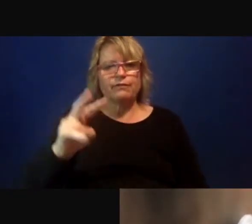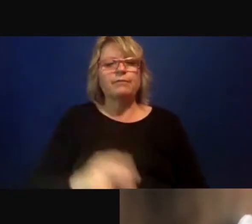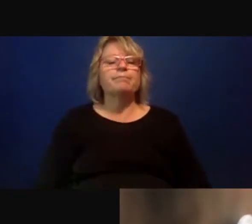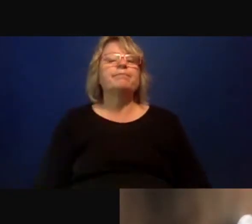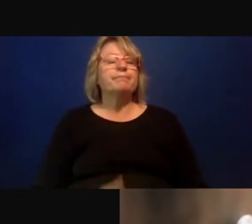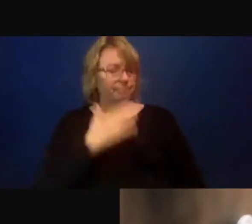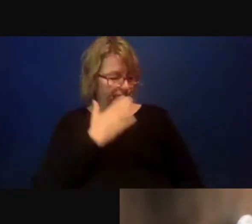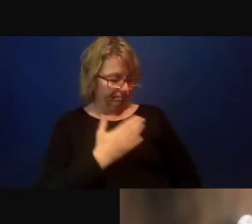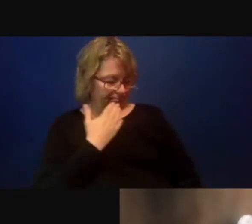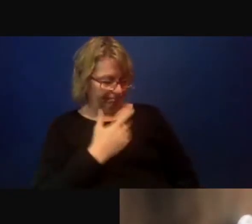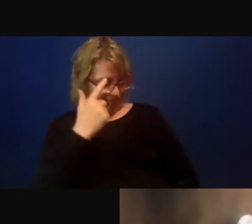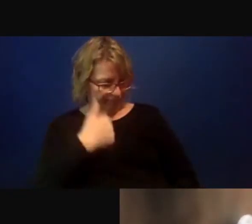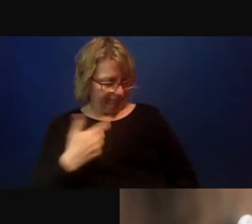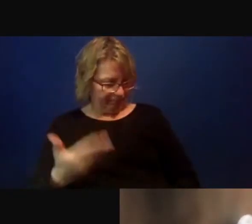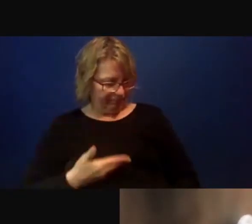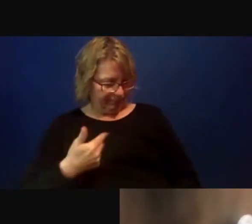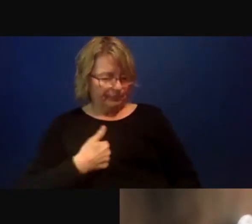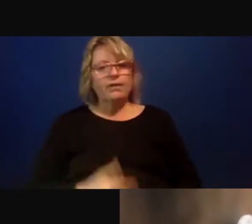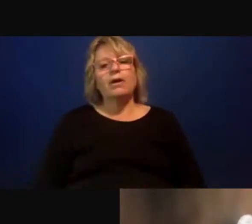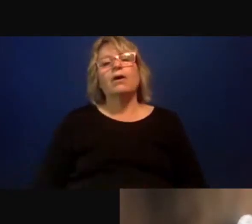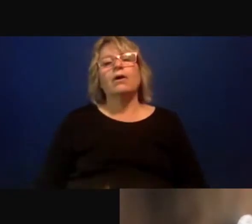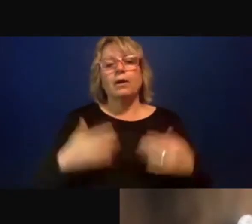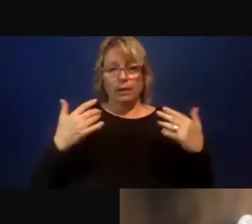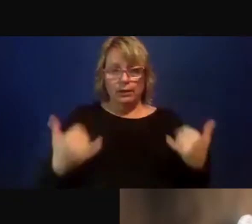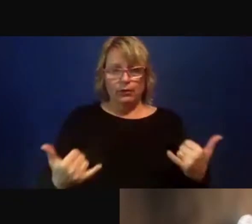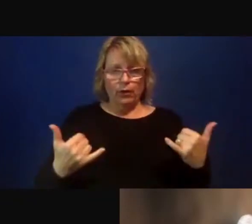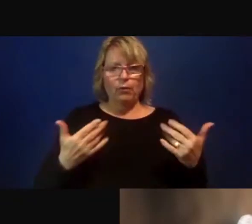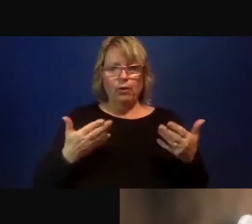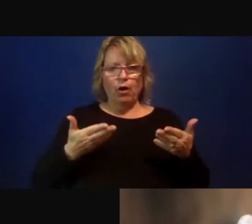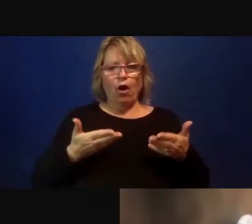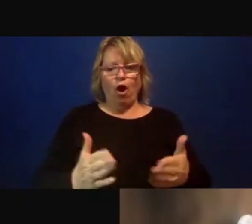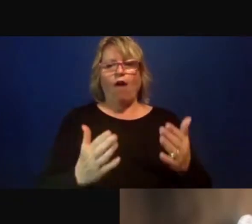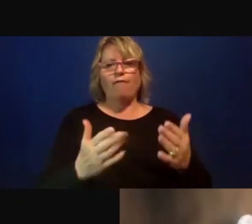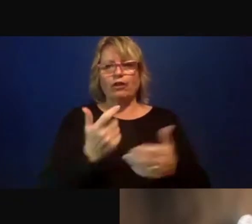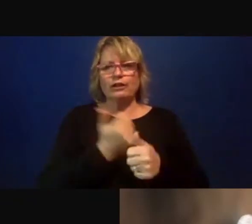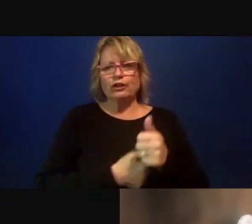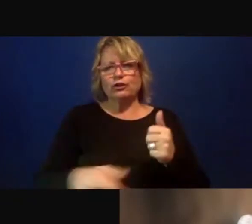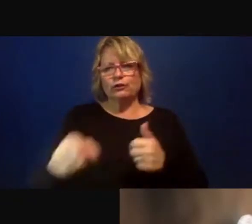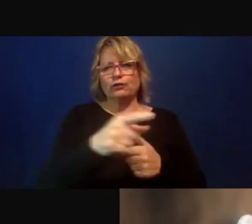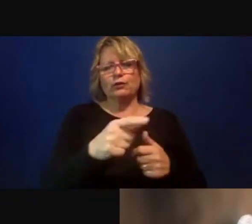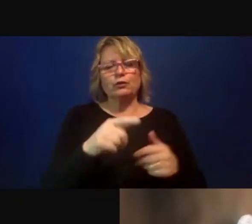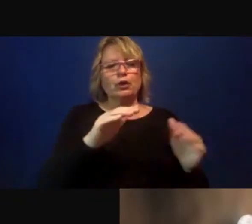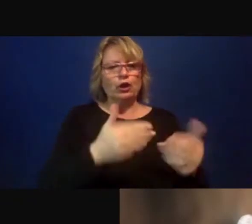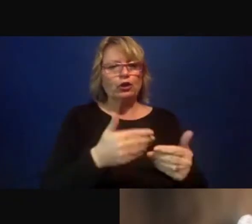at this time, what I'd like to do is offer each of you a moment to introduce yourselves further.